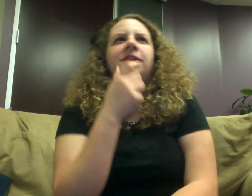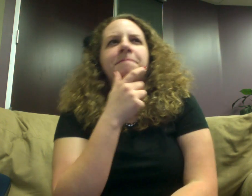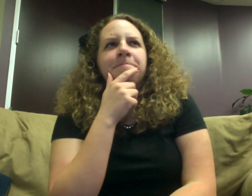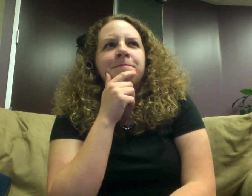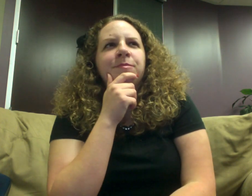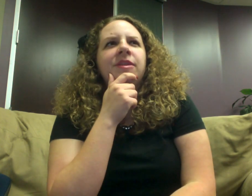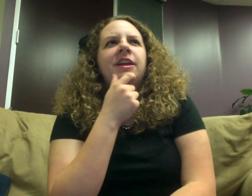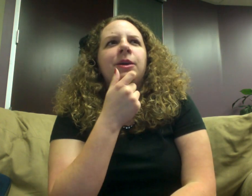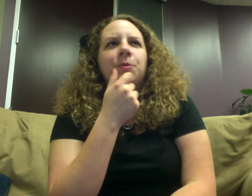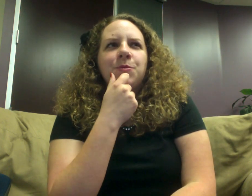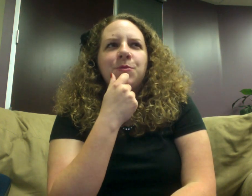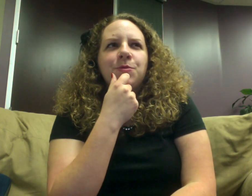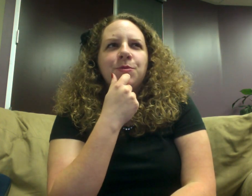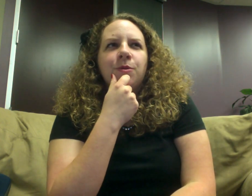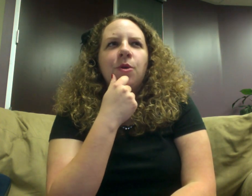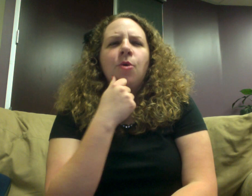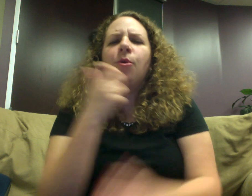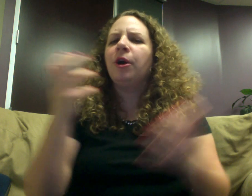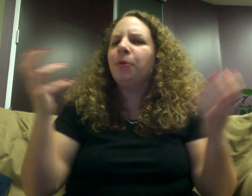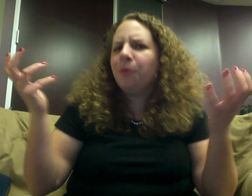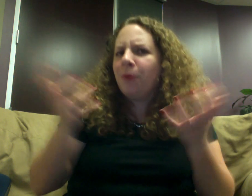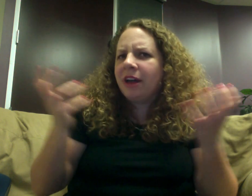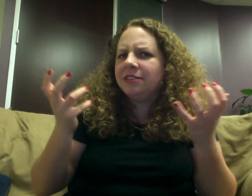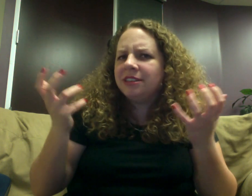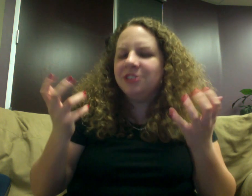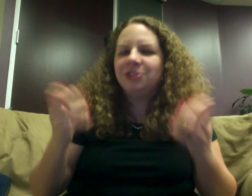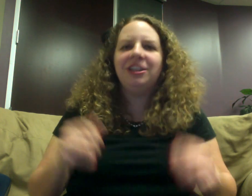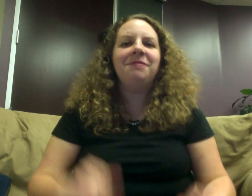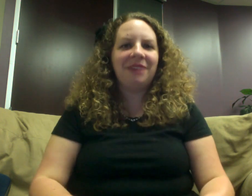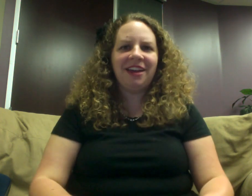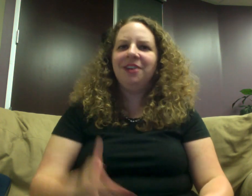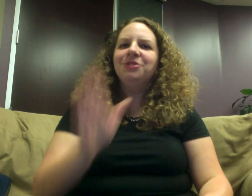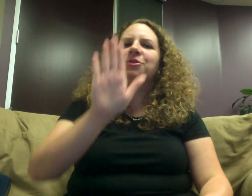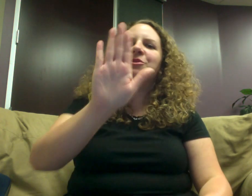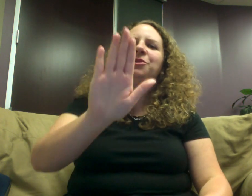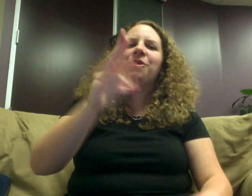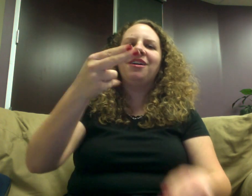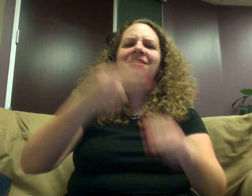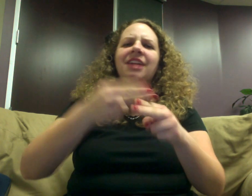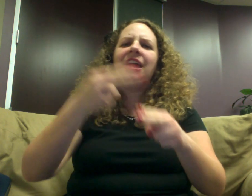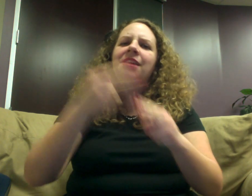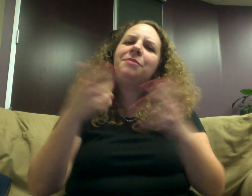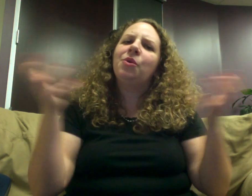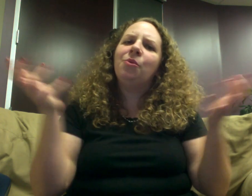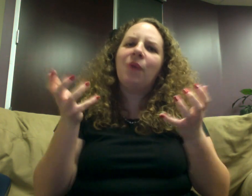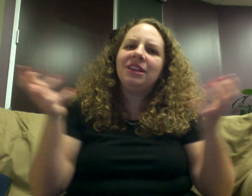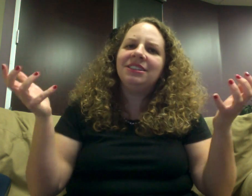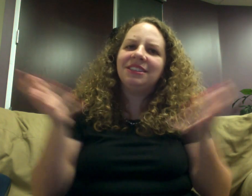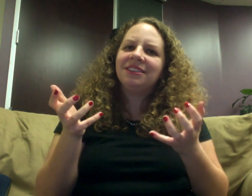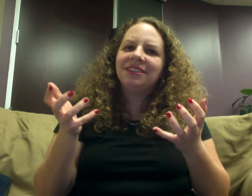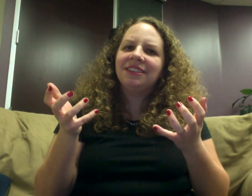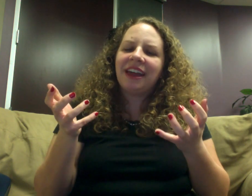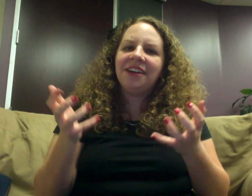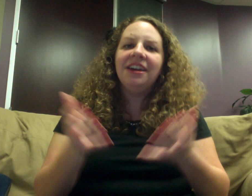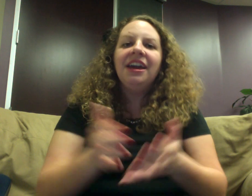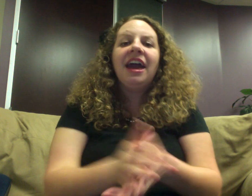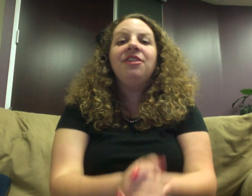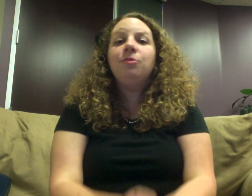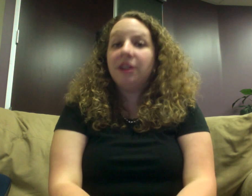hmmm, I'm thinking who??? or WHAT is your name. Okay, so YOUR NAME WHAT? And then whenever